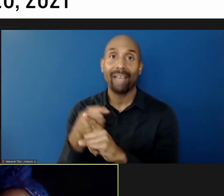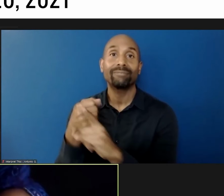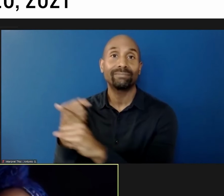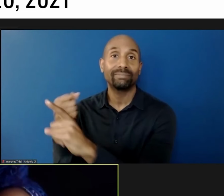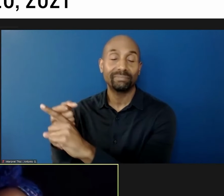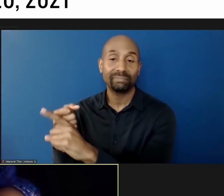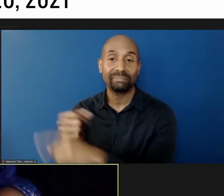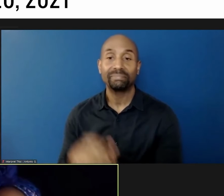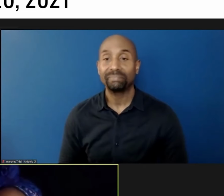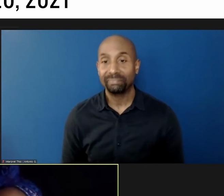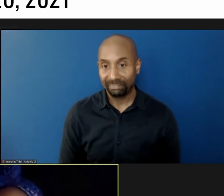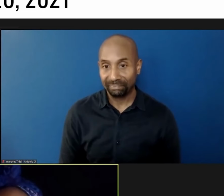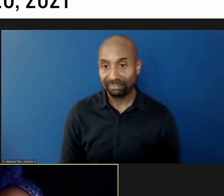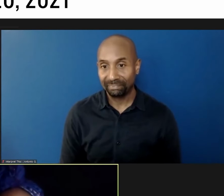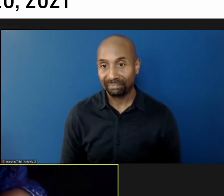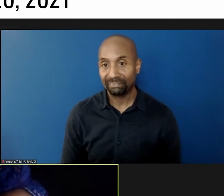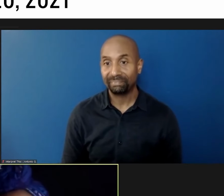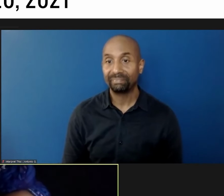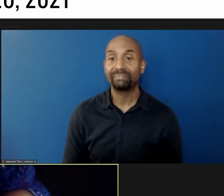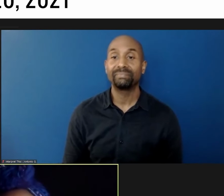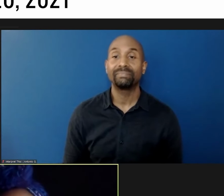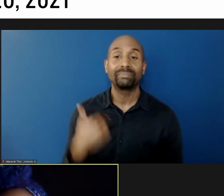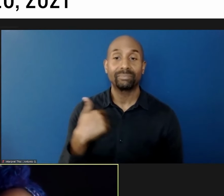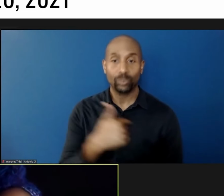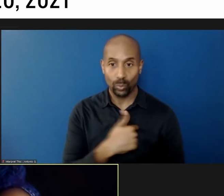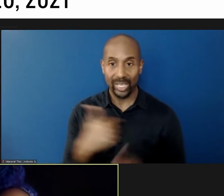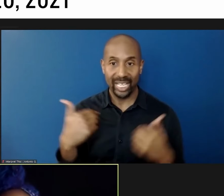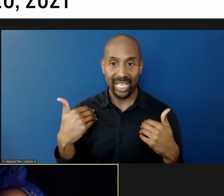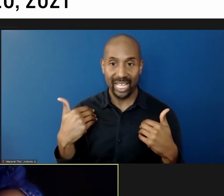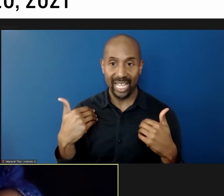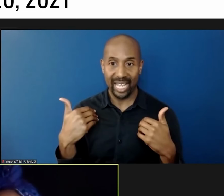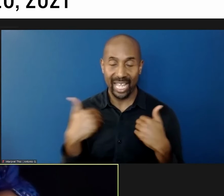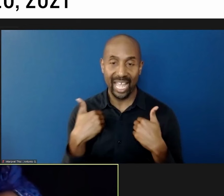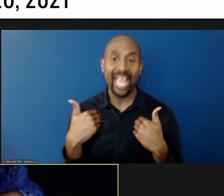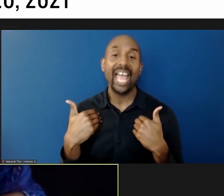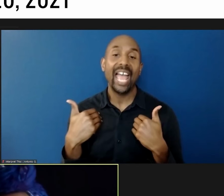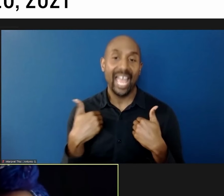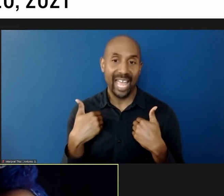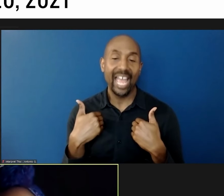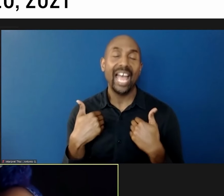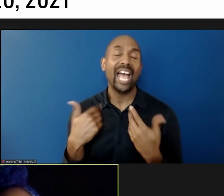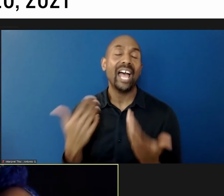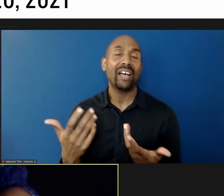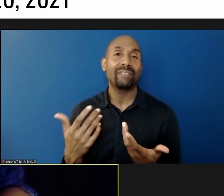is a pupil referral unit for students who might be permanently excluded. And there s